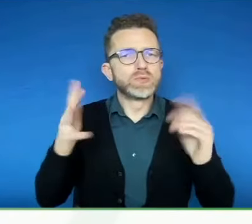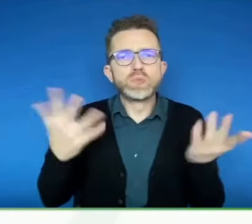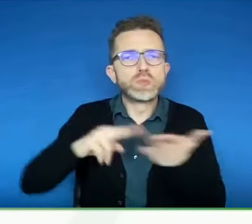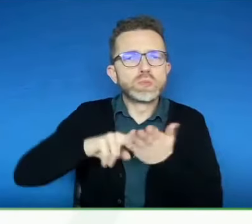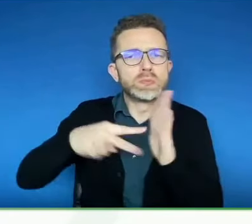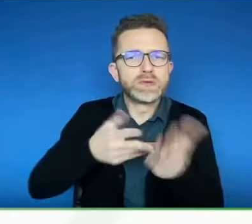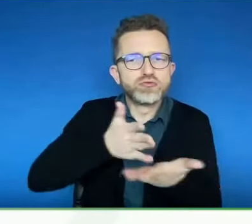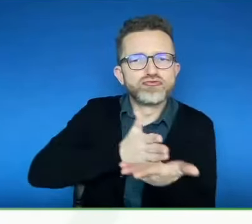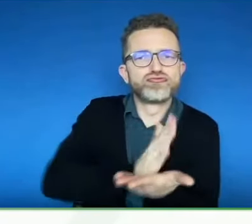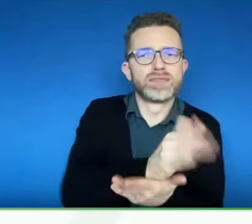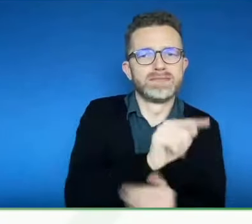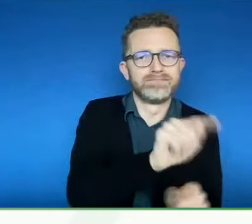Next slide, please.